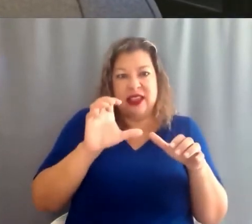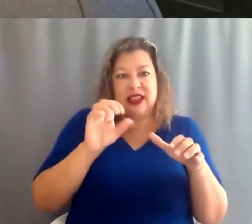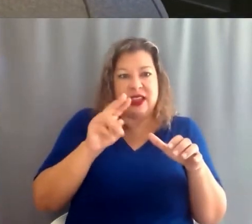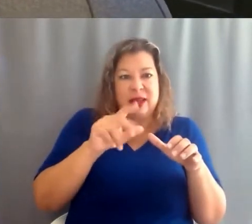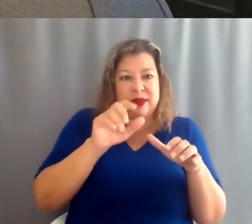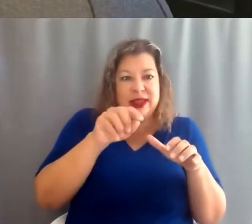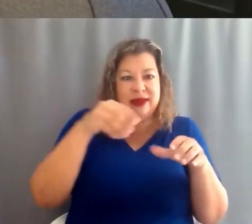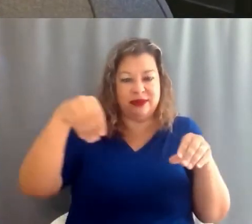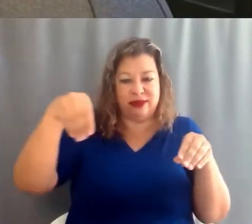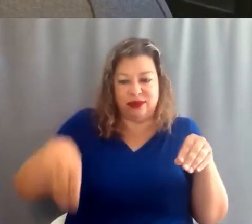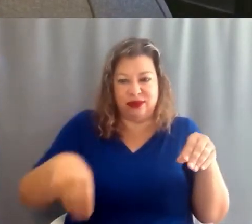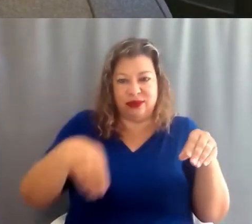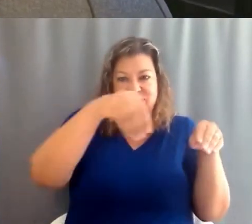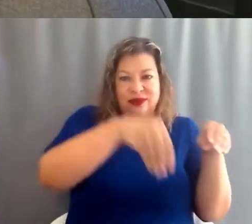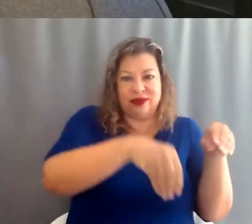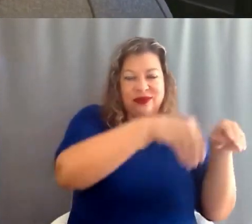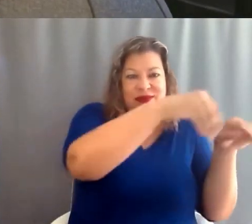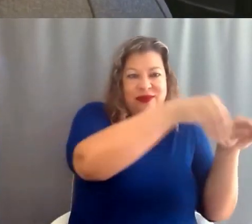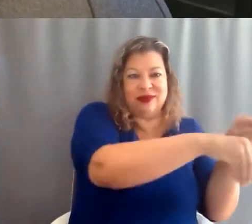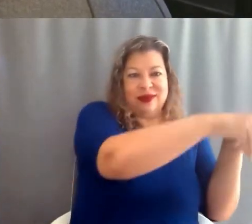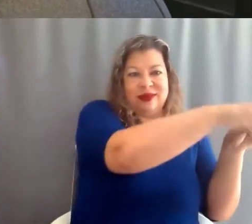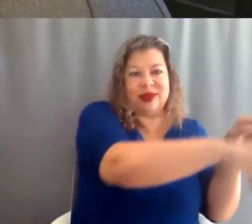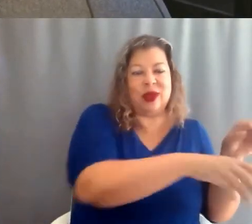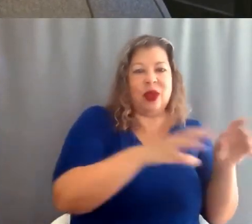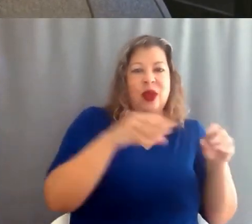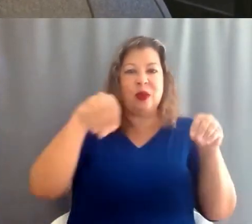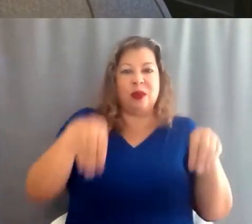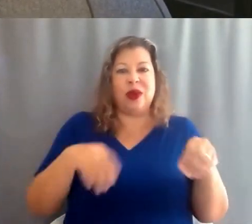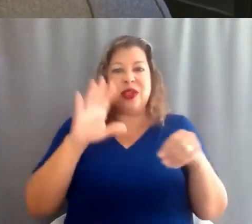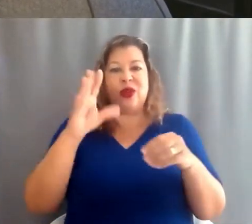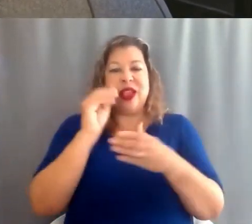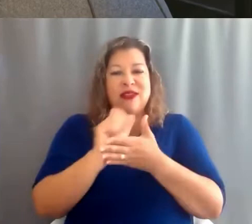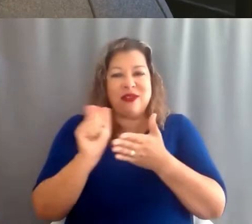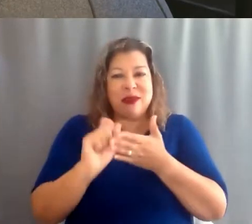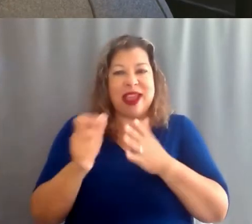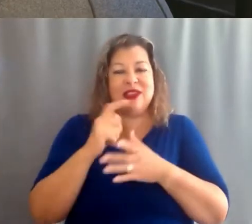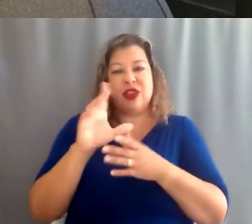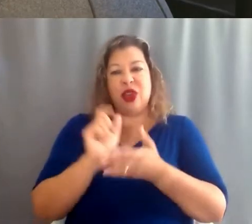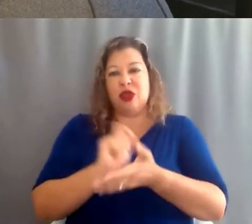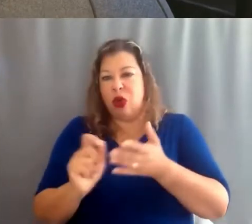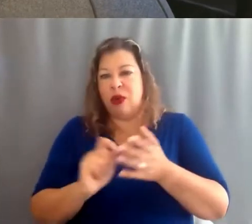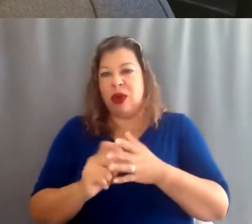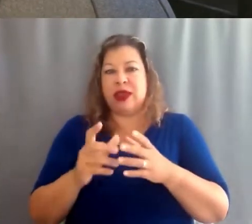store materials, information, notes, et cetera, and it's sort of filtered in a way where it's seamless, so